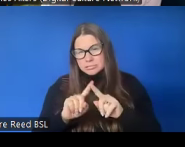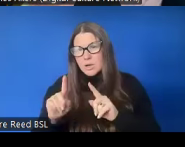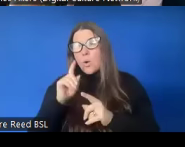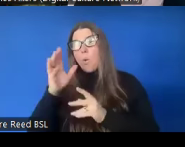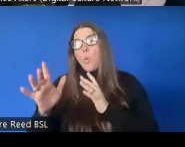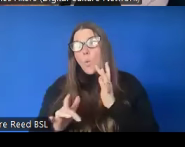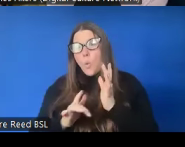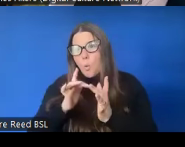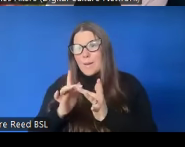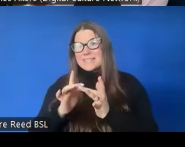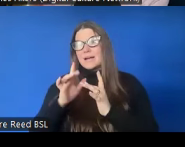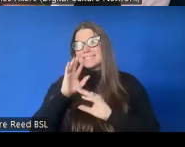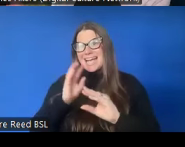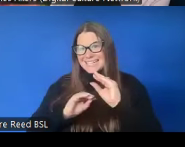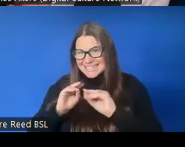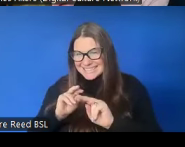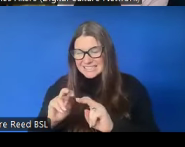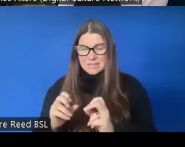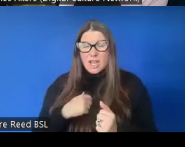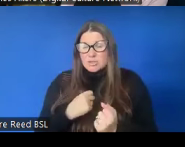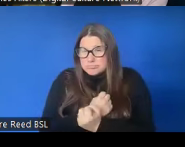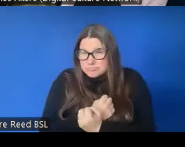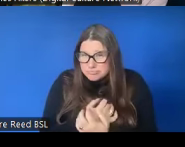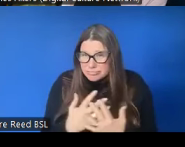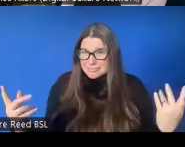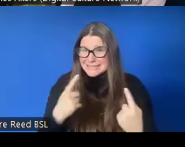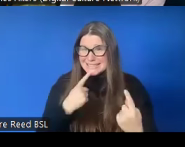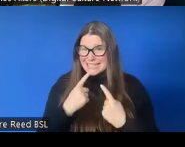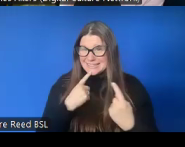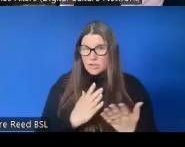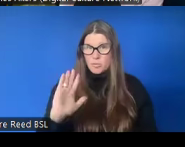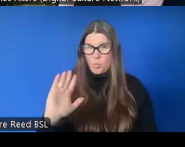Huge amount of data in all these different systems. None of these were talking to each other.